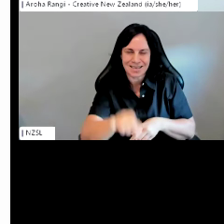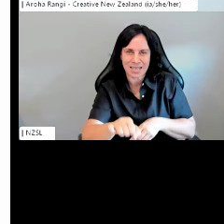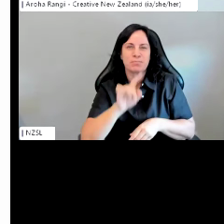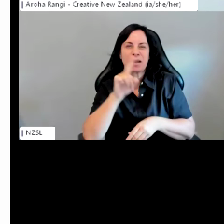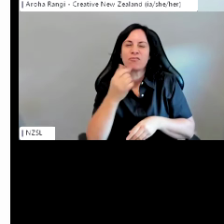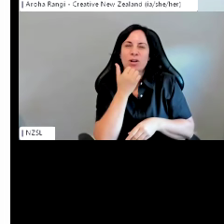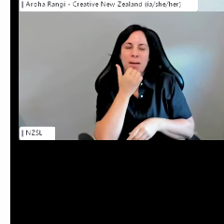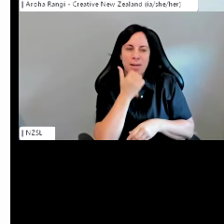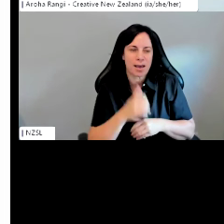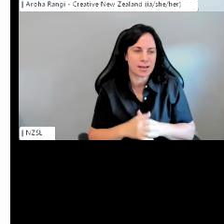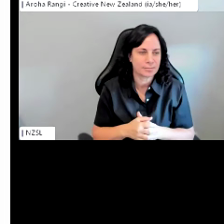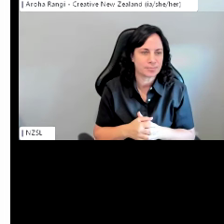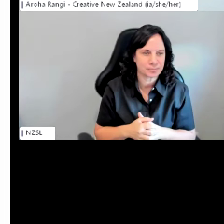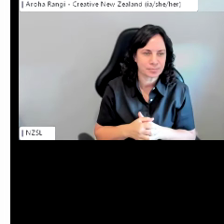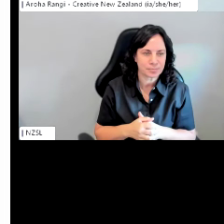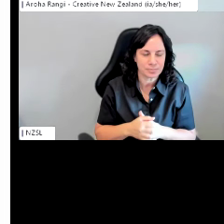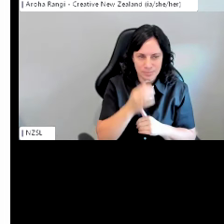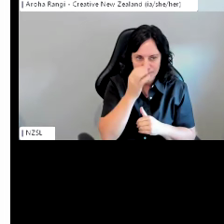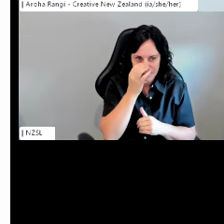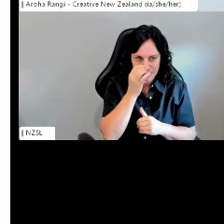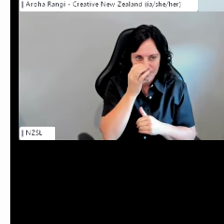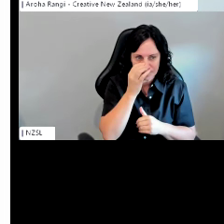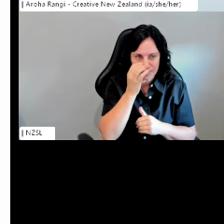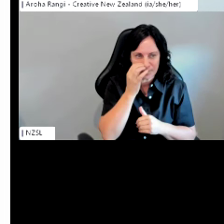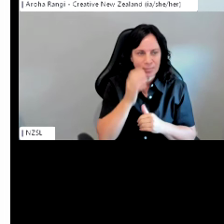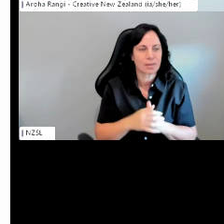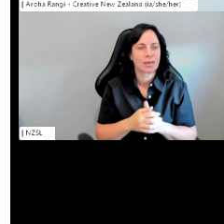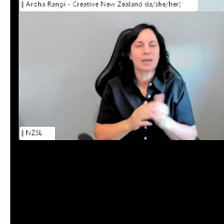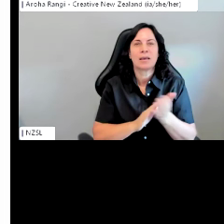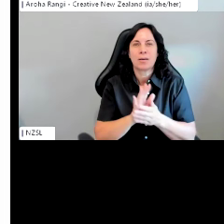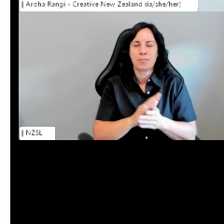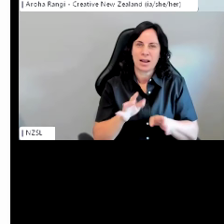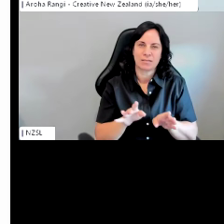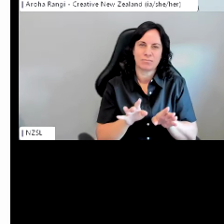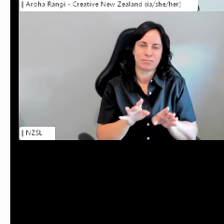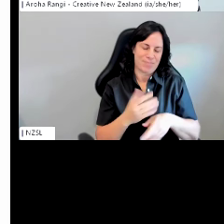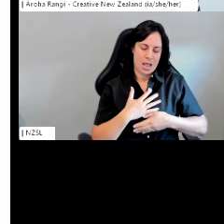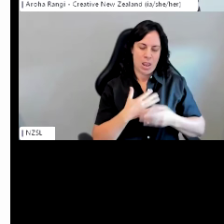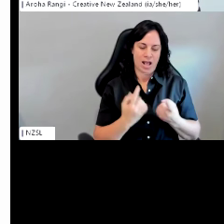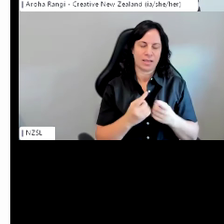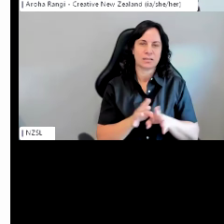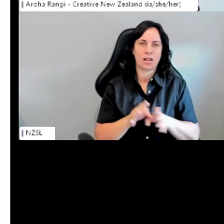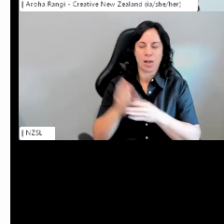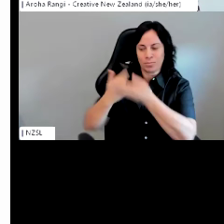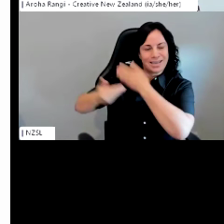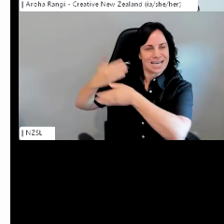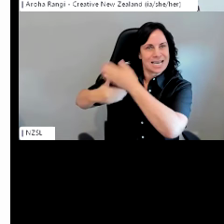track a little bit older. They're less interested in the contemporary. They like things that have stood the test of time. If you're going to do Shakespeare, do it traditionally. Don't mess